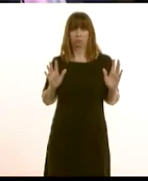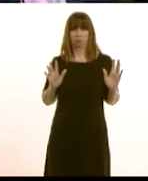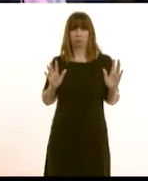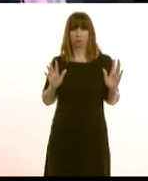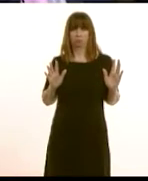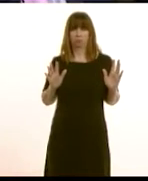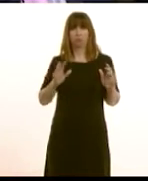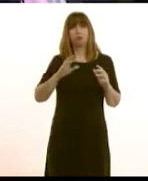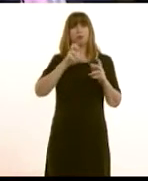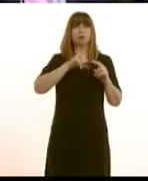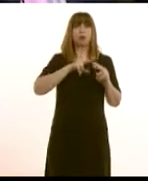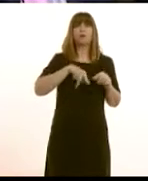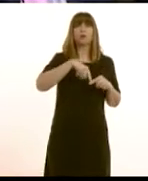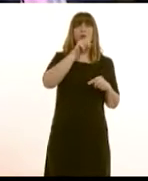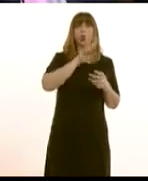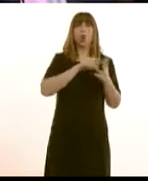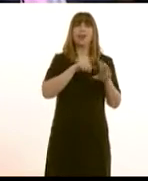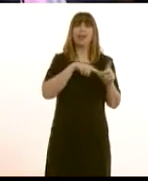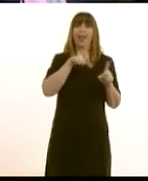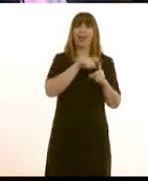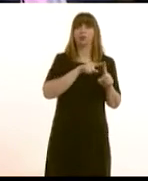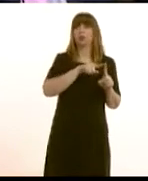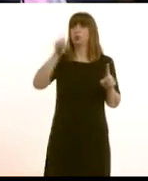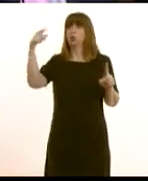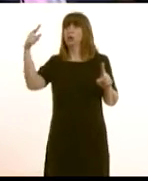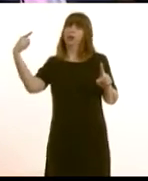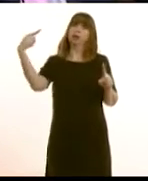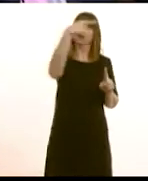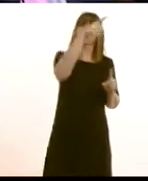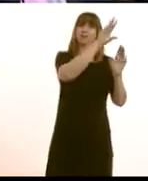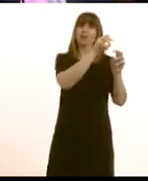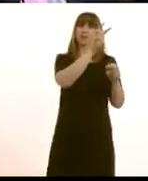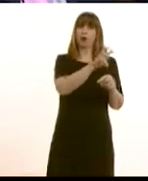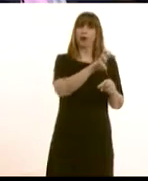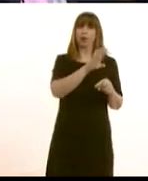of course, goes through England but that ends in Wales. Why? I have absolutely no idea,